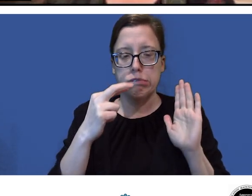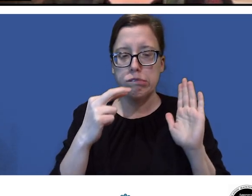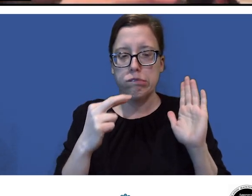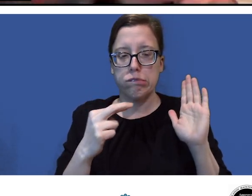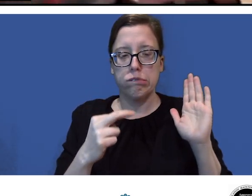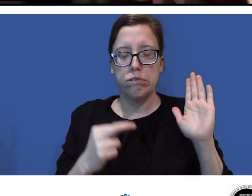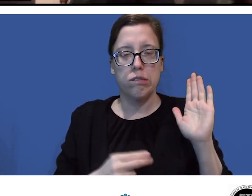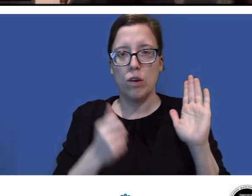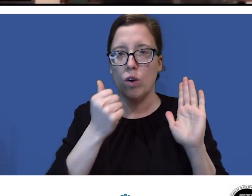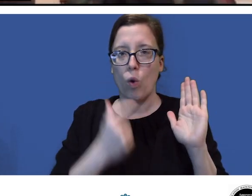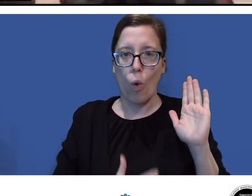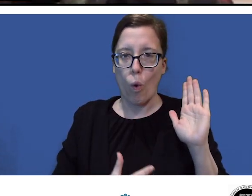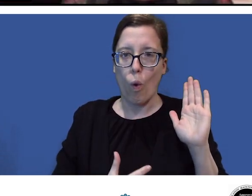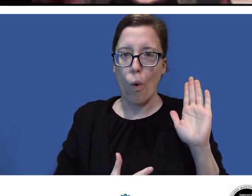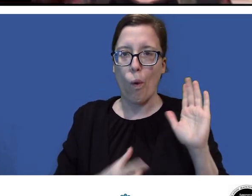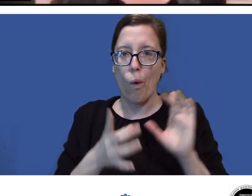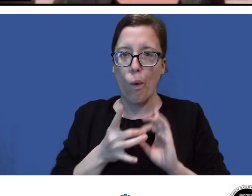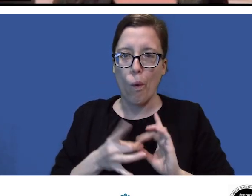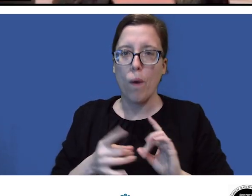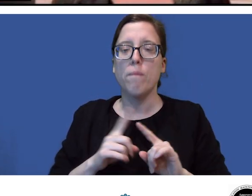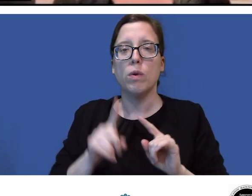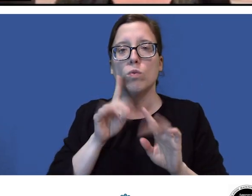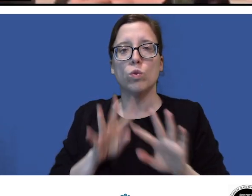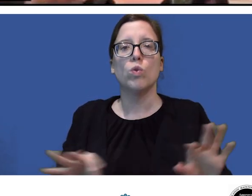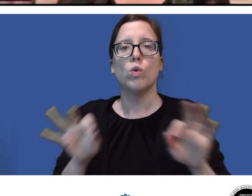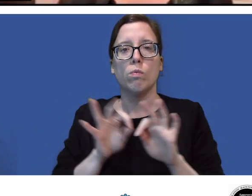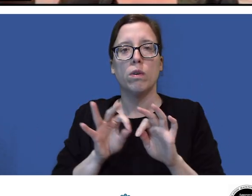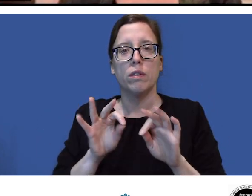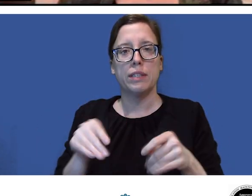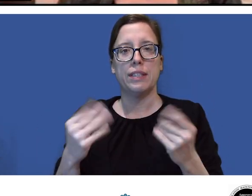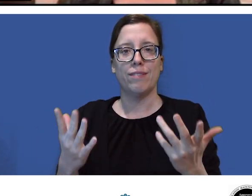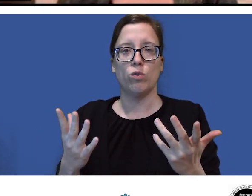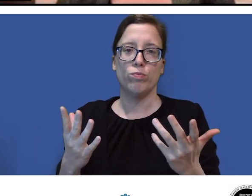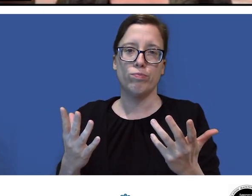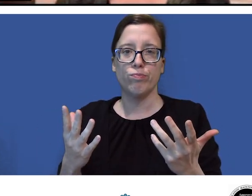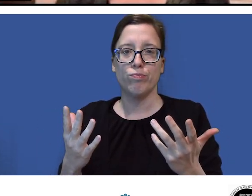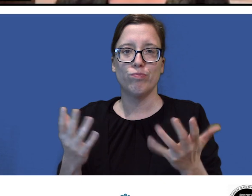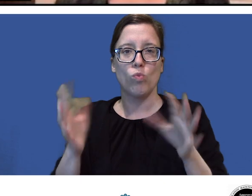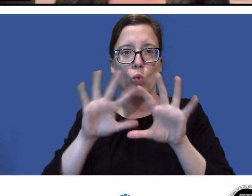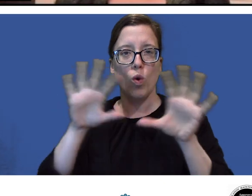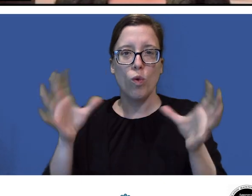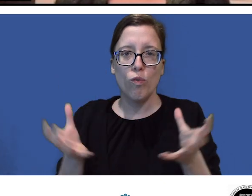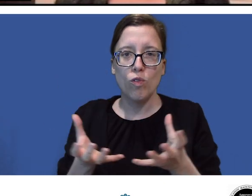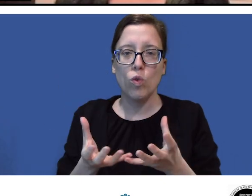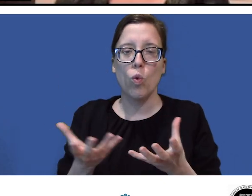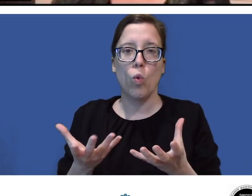give you an overview of what I'm going to talk about so that hopefully you have some